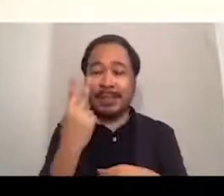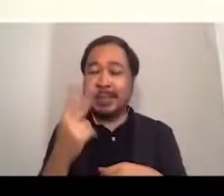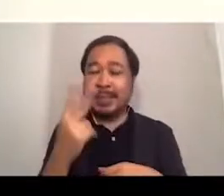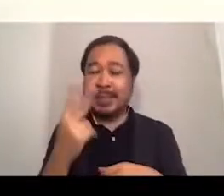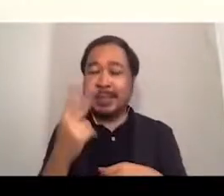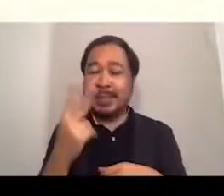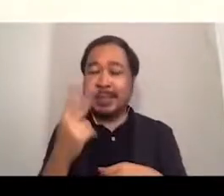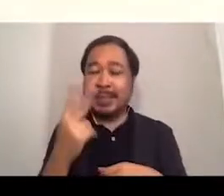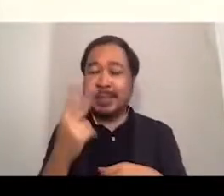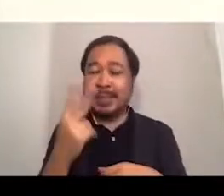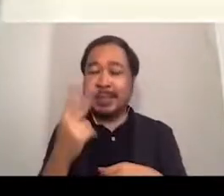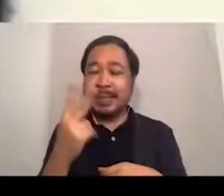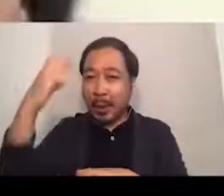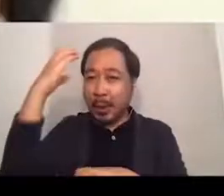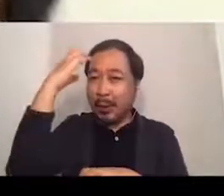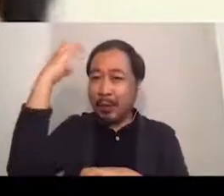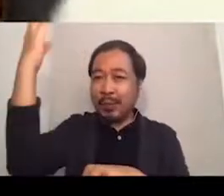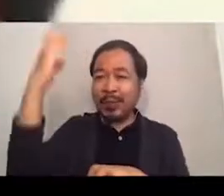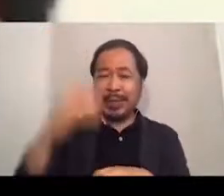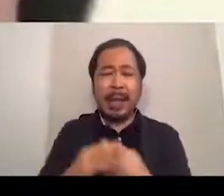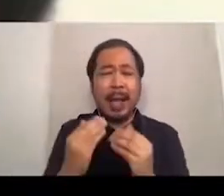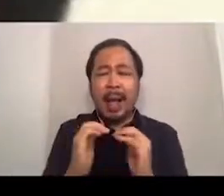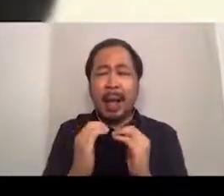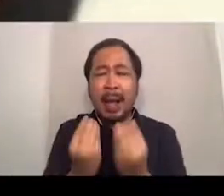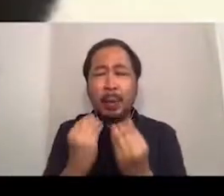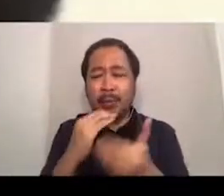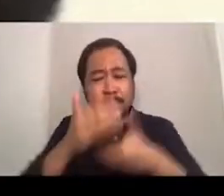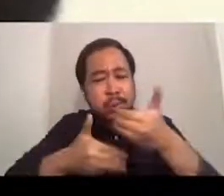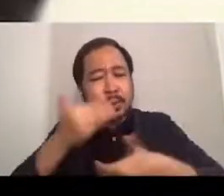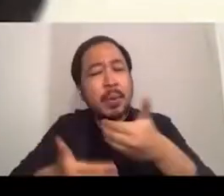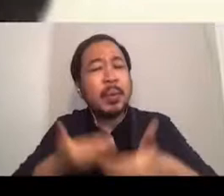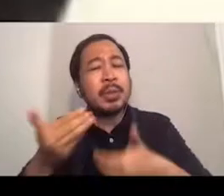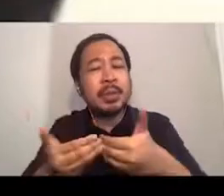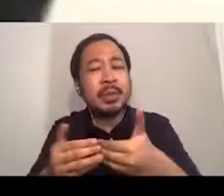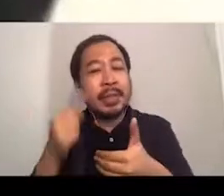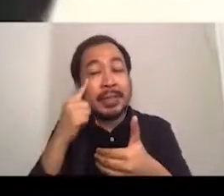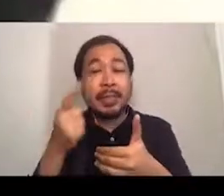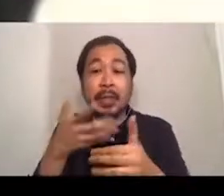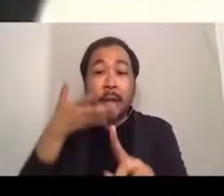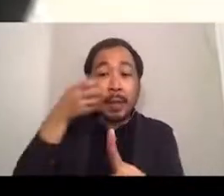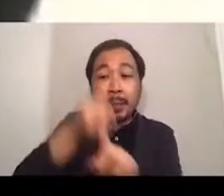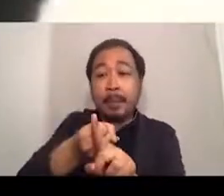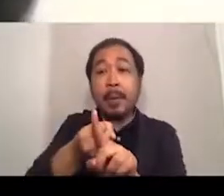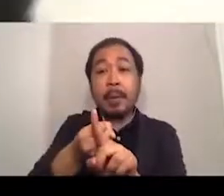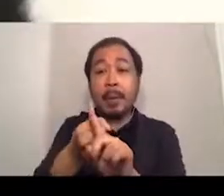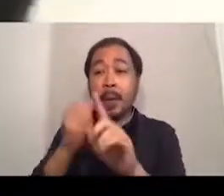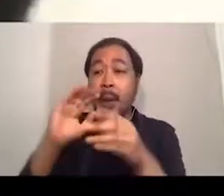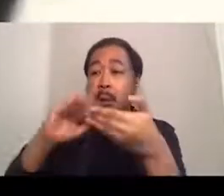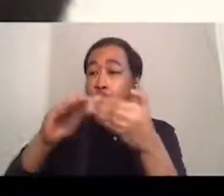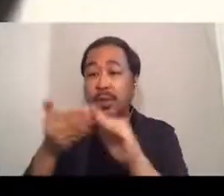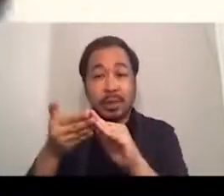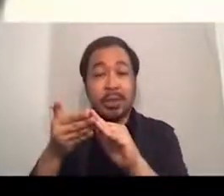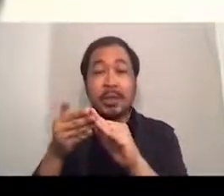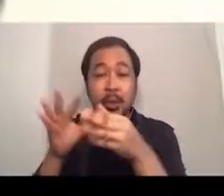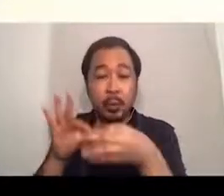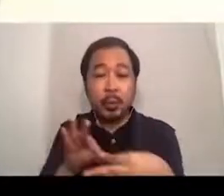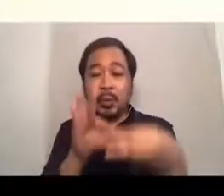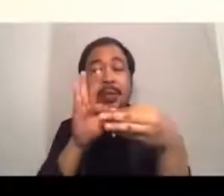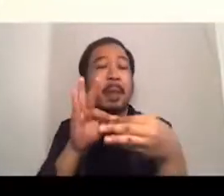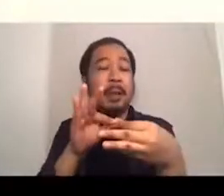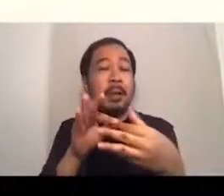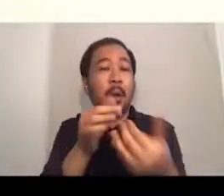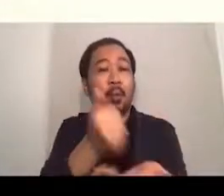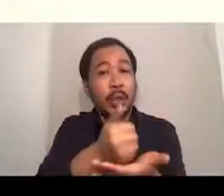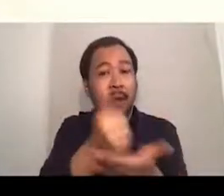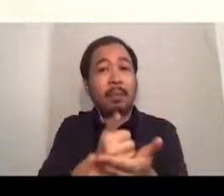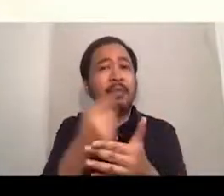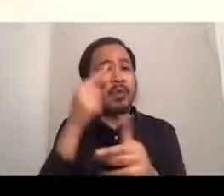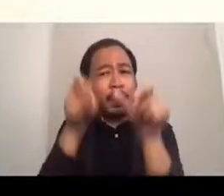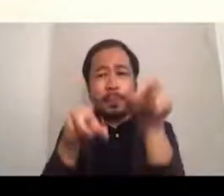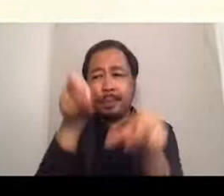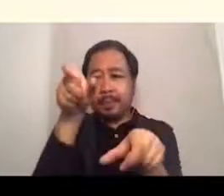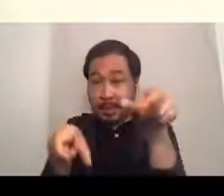and also inevitably restricted services for persons with disabilities. So even in Singapore actually,